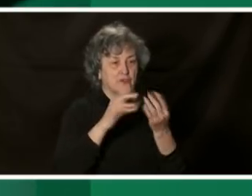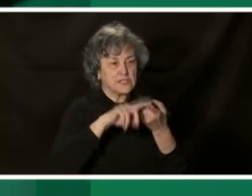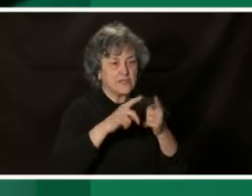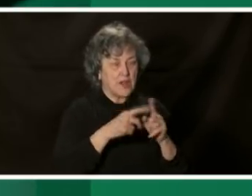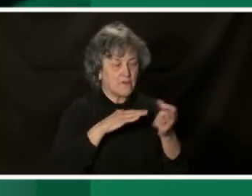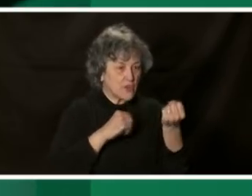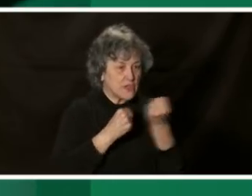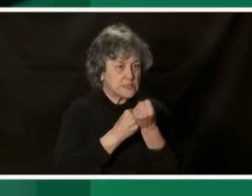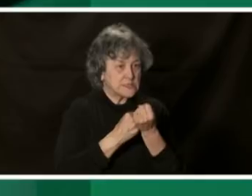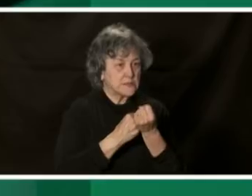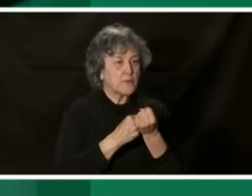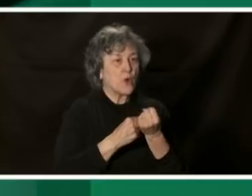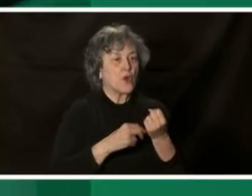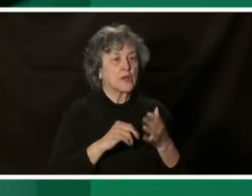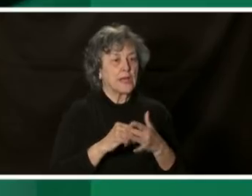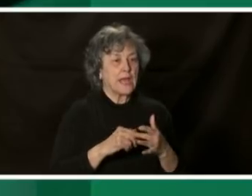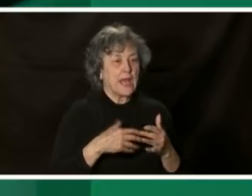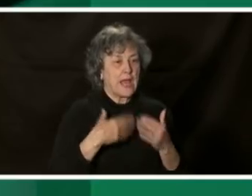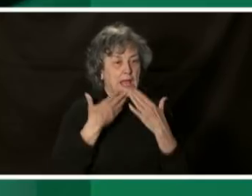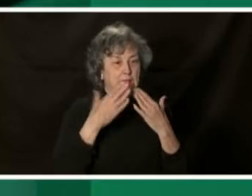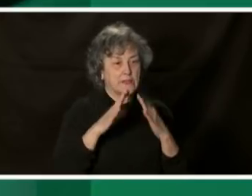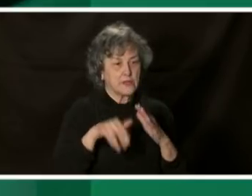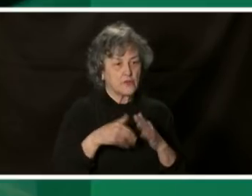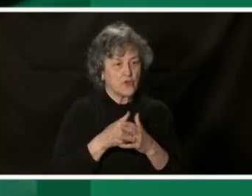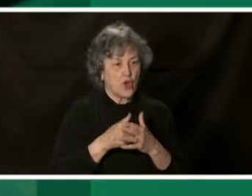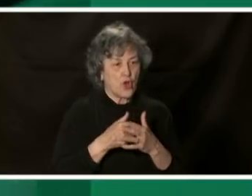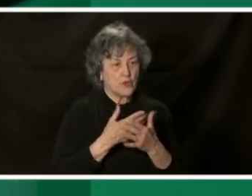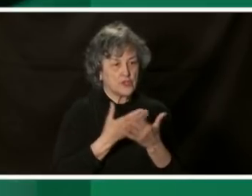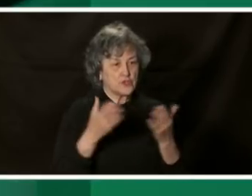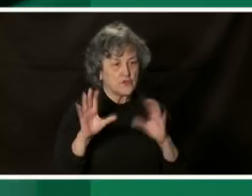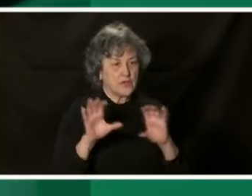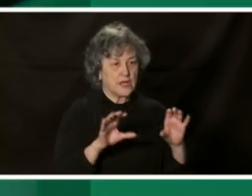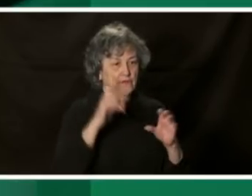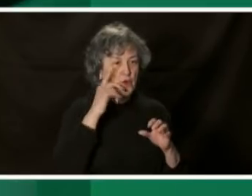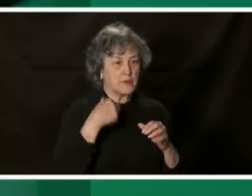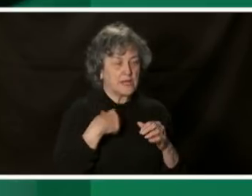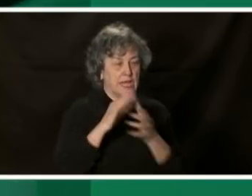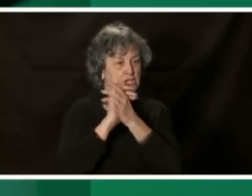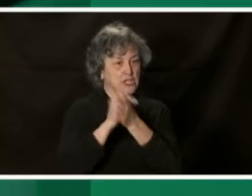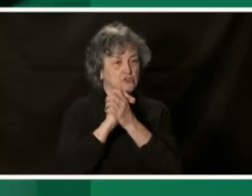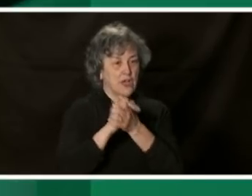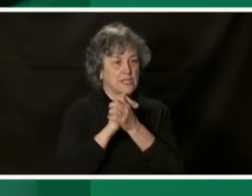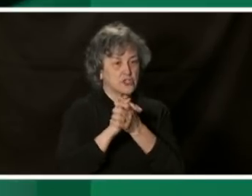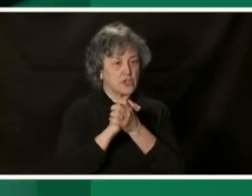MY PRECEPTORS, INSTRUCTORS AND MENTORS. AND CONGRATULATIONS TO THE CLASS OF 2020.